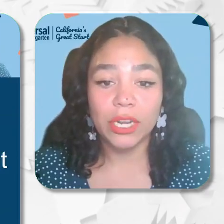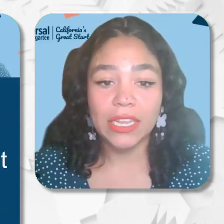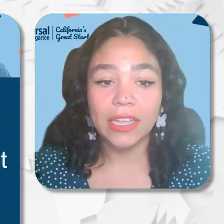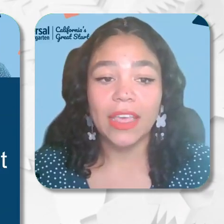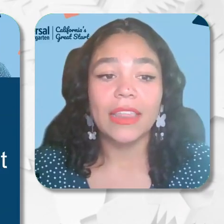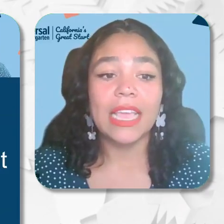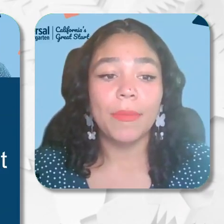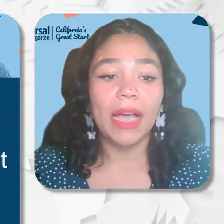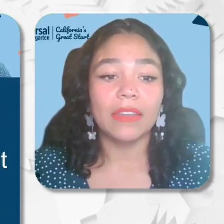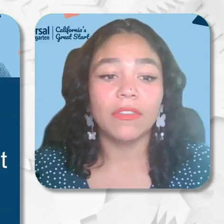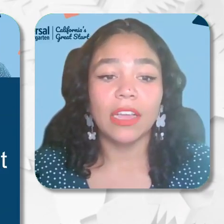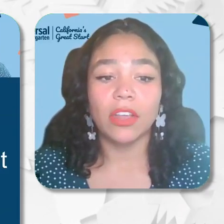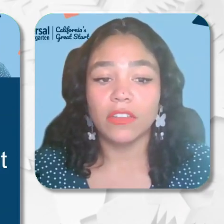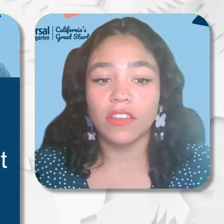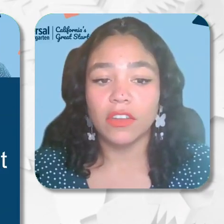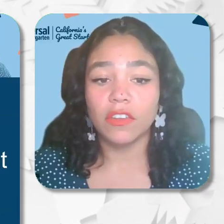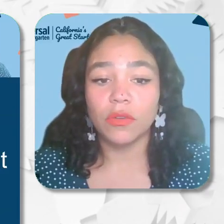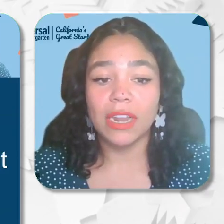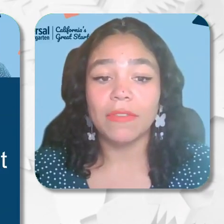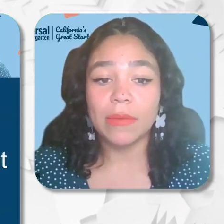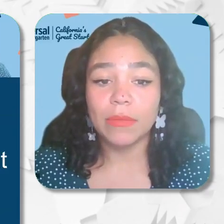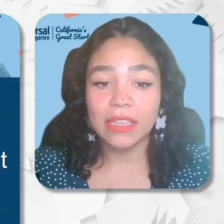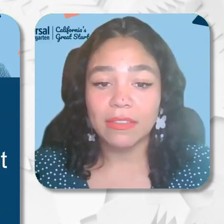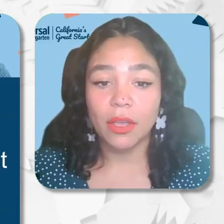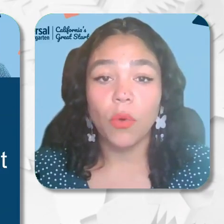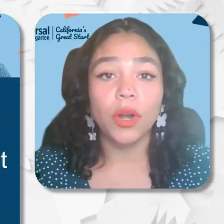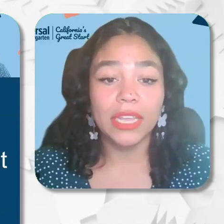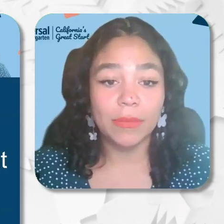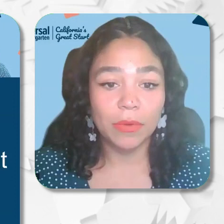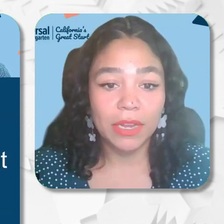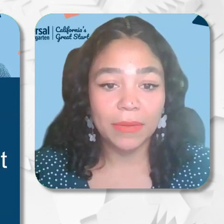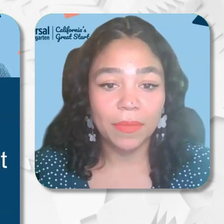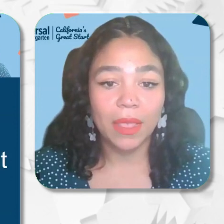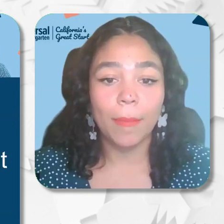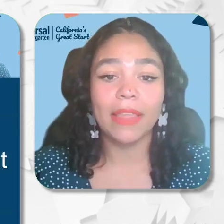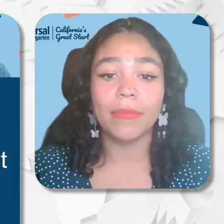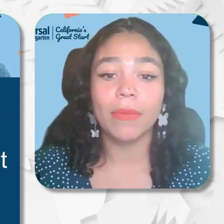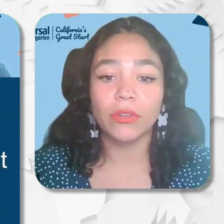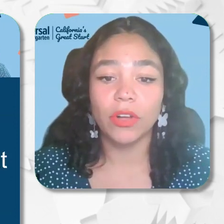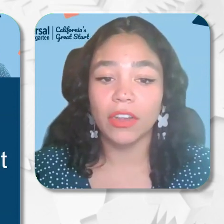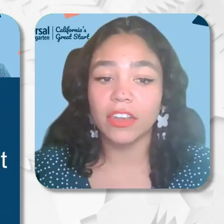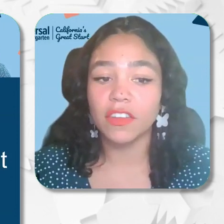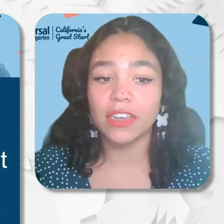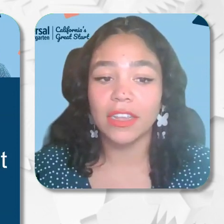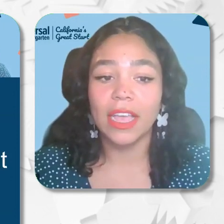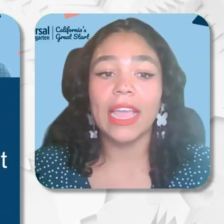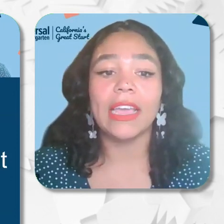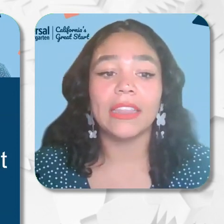learning the impact of technology on children and families working memory mathematical cognition and